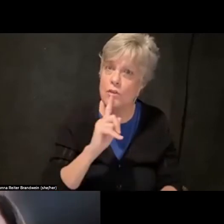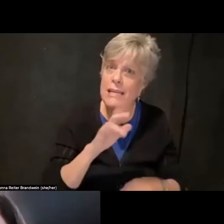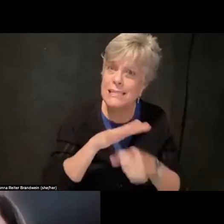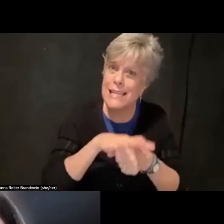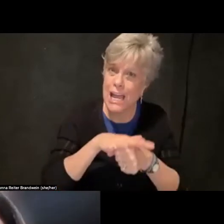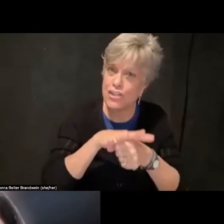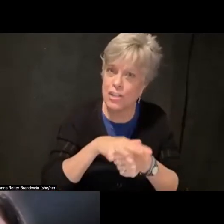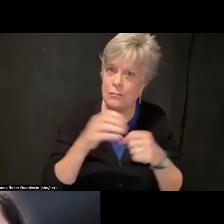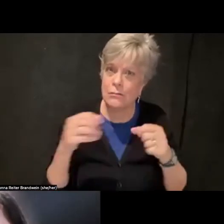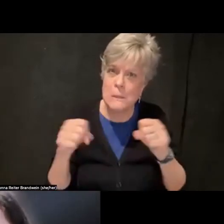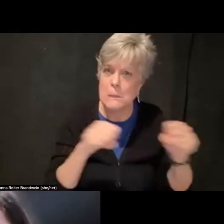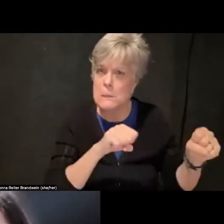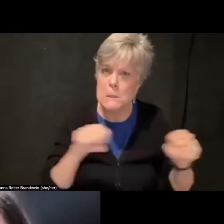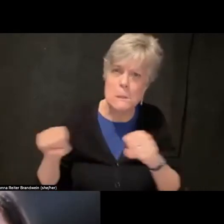that we want one over the other.